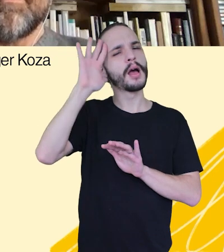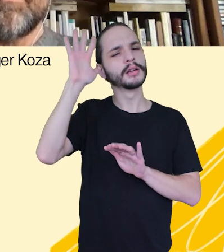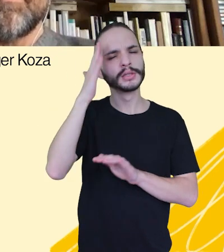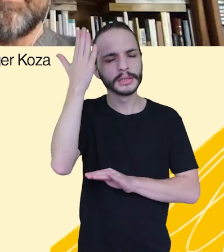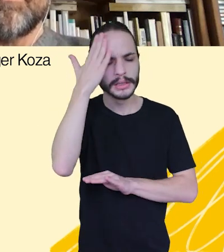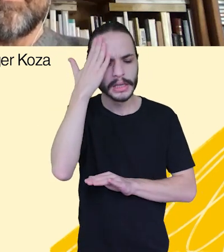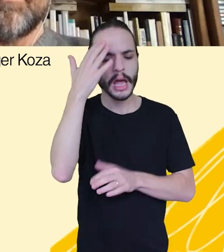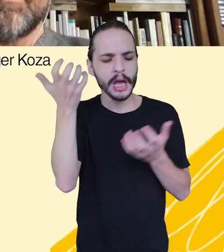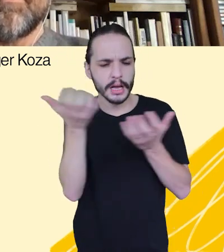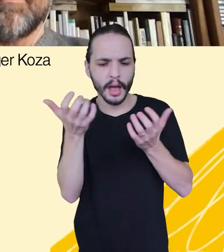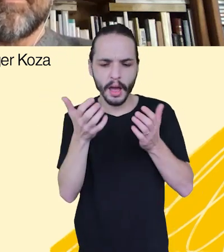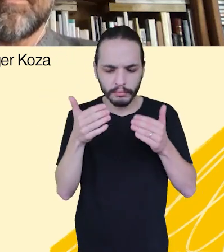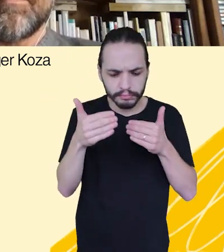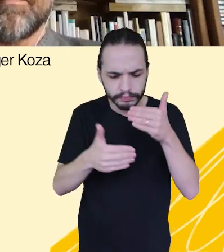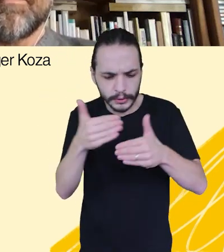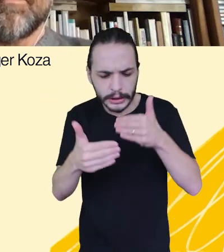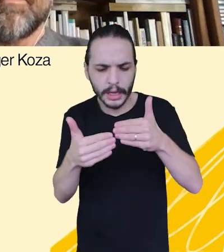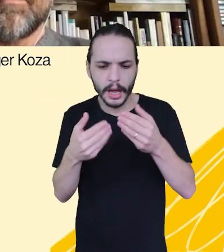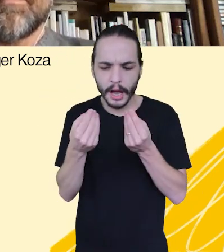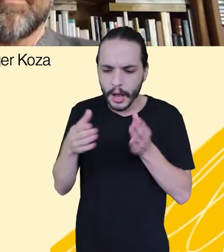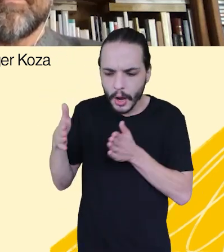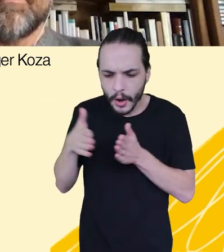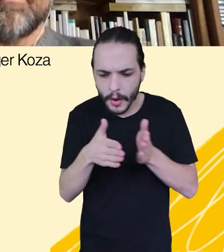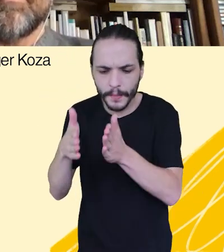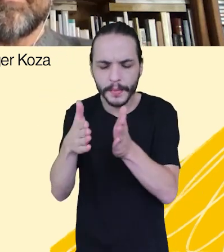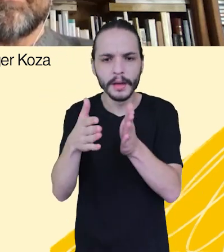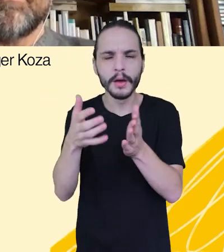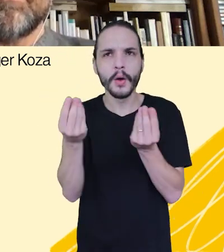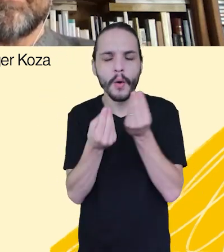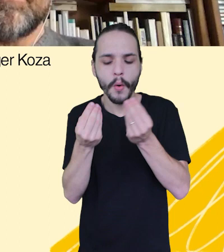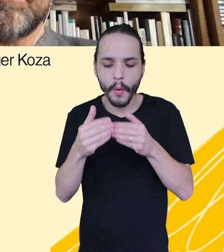so how can I do it that this next step is possible?"